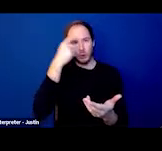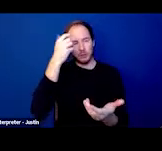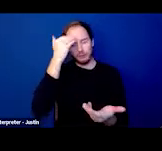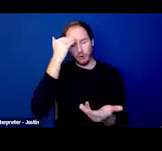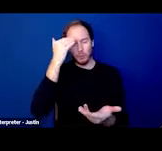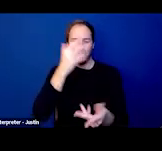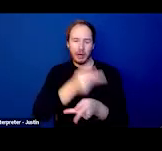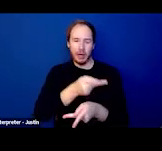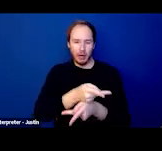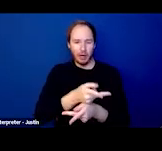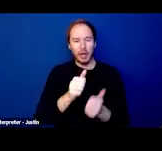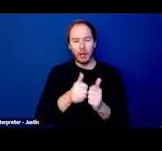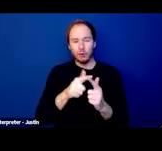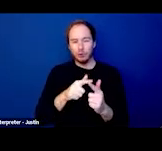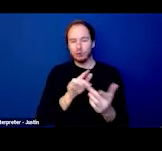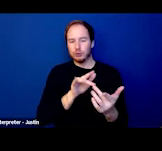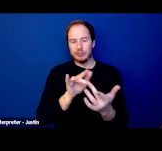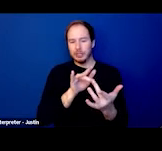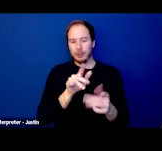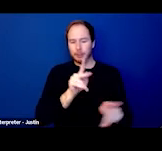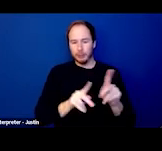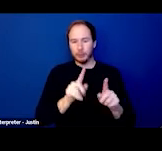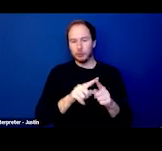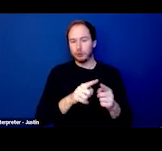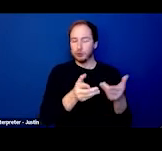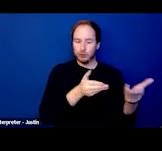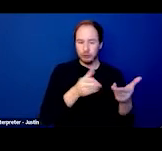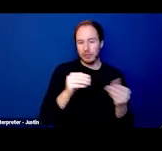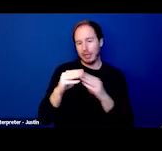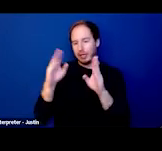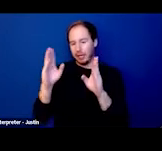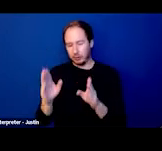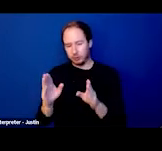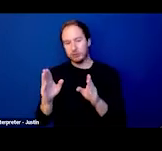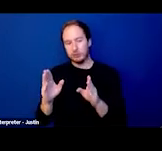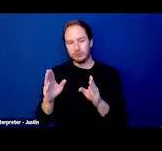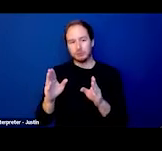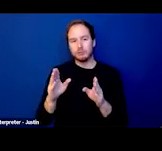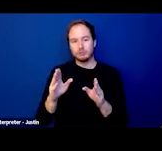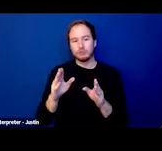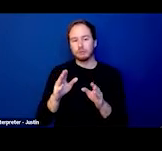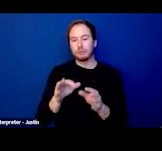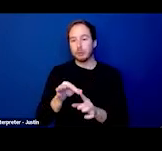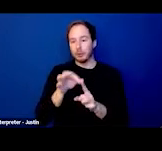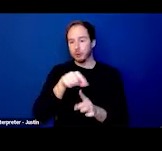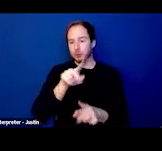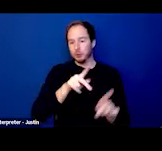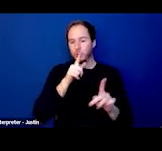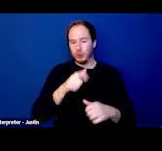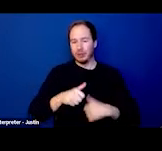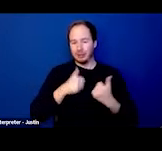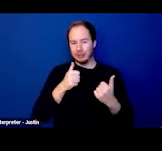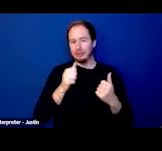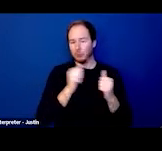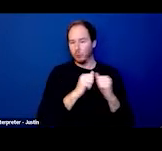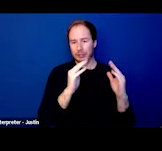as well as how to connect folks to both services and housing, especially folks who are living unsheltered. And at this point we're getting to,